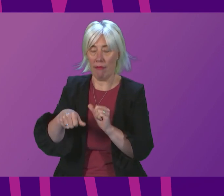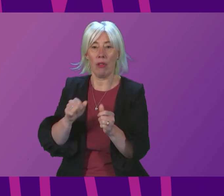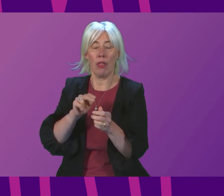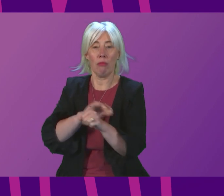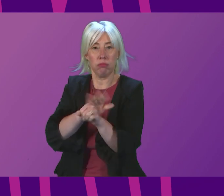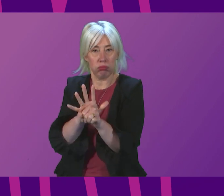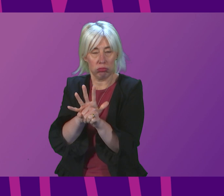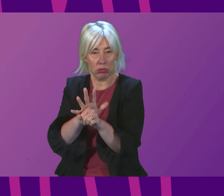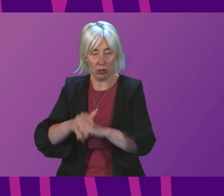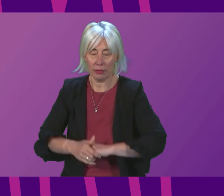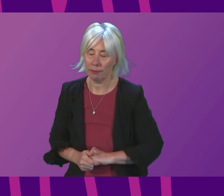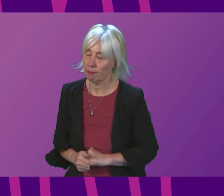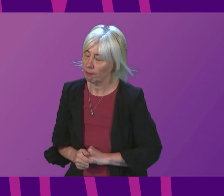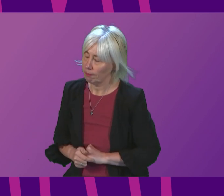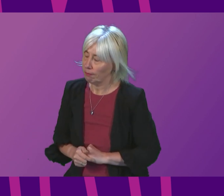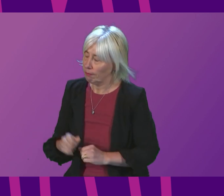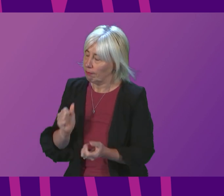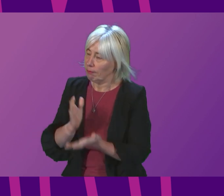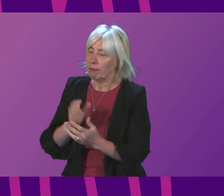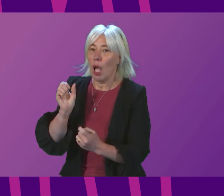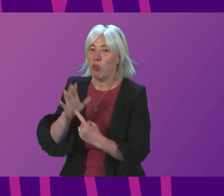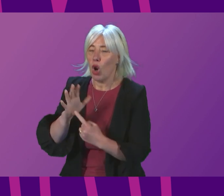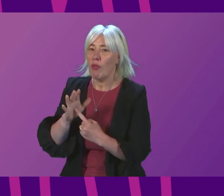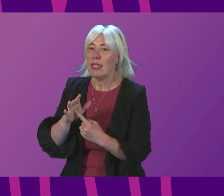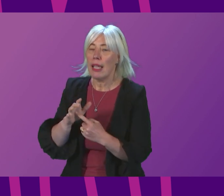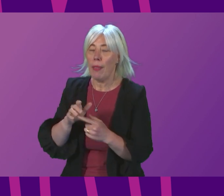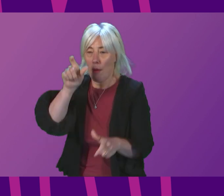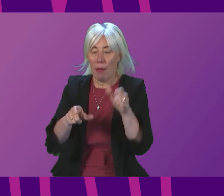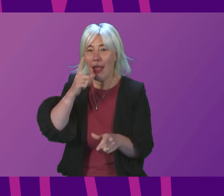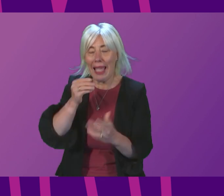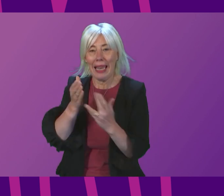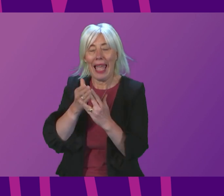It is a priority to ensure that patients are able to access NHS dental care.